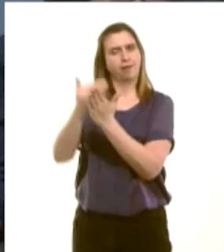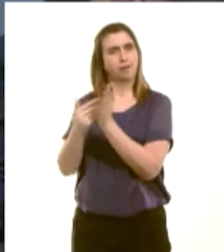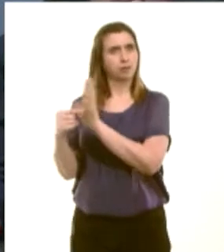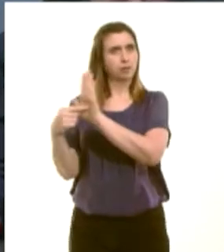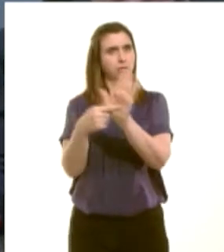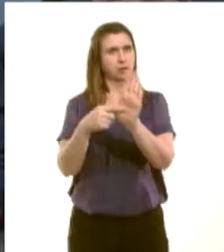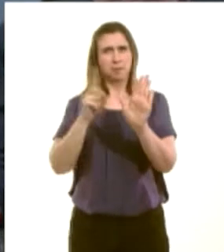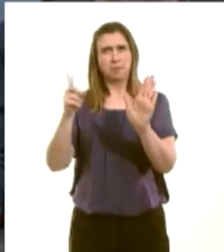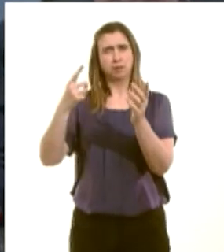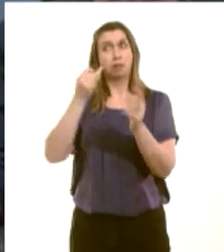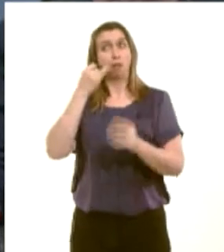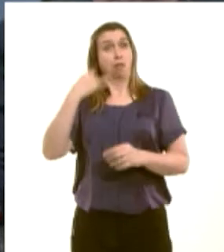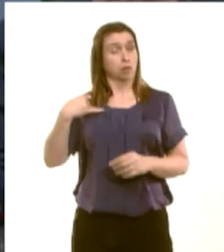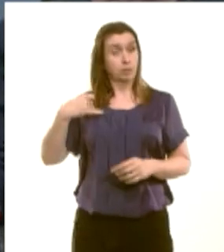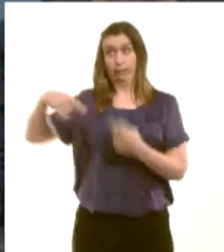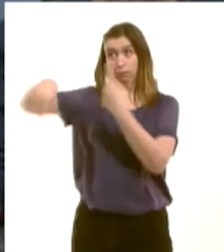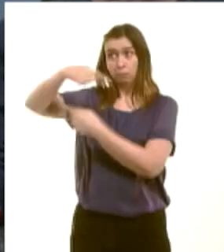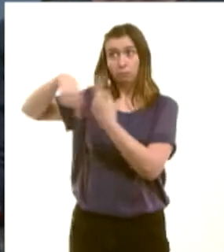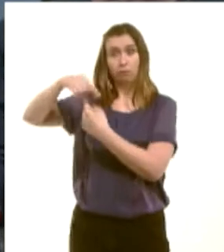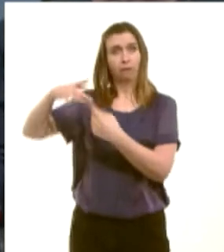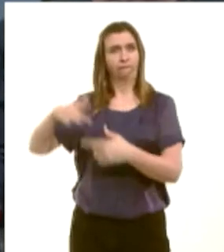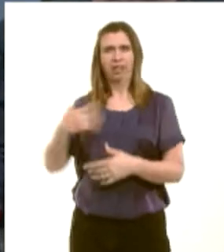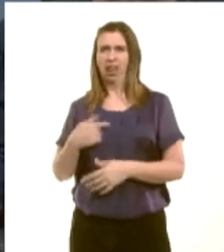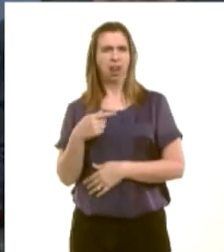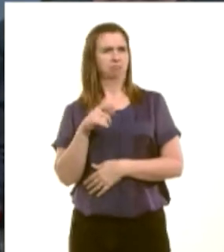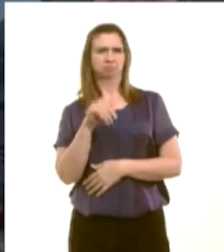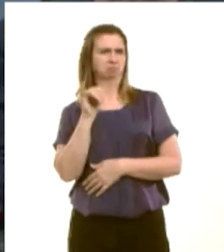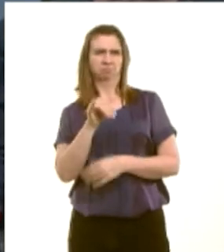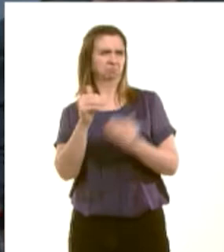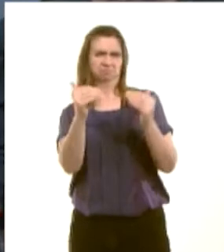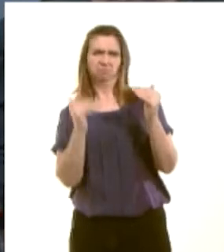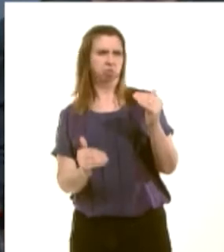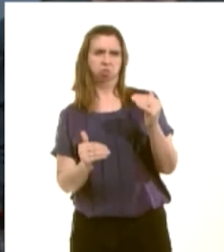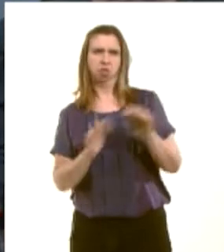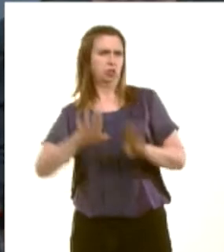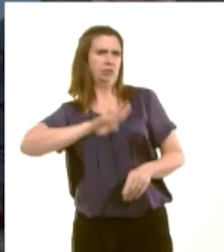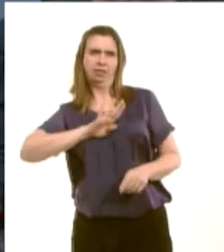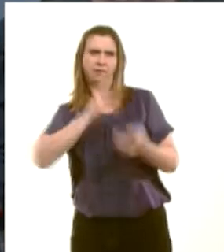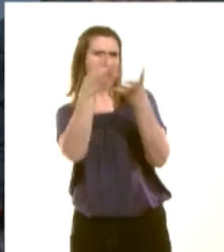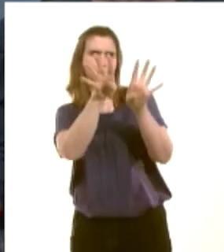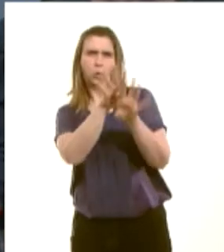week, I should sayóin their own board area. The secretary of the BMA in Wales said that